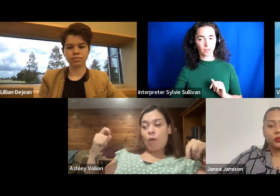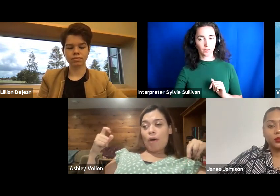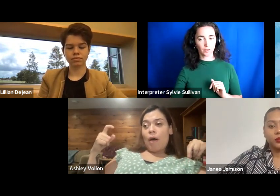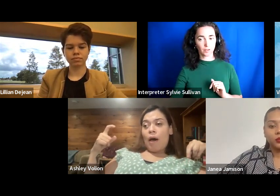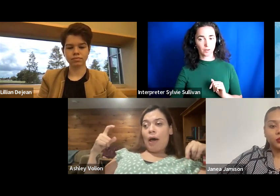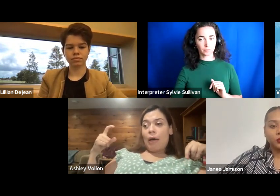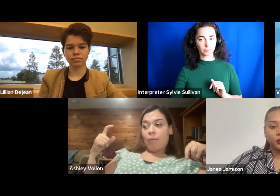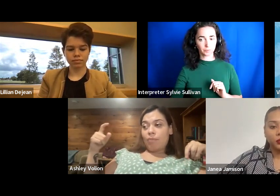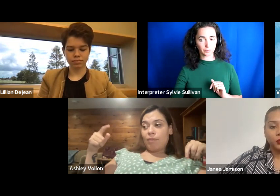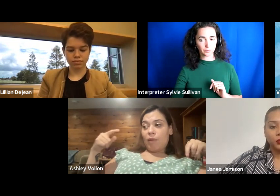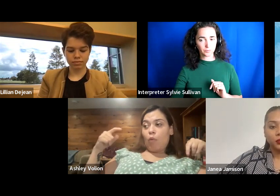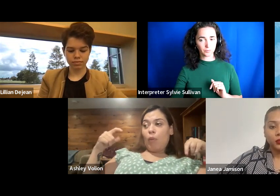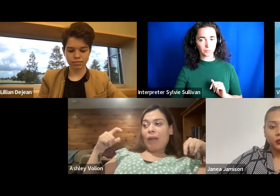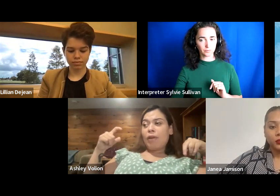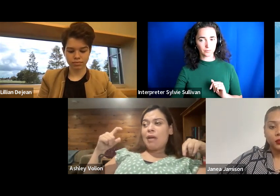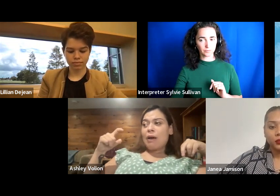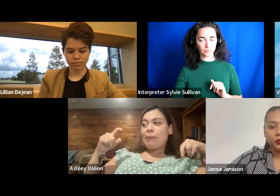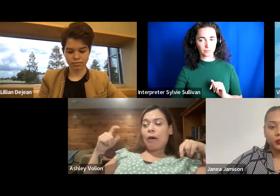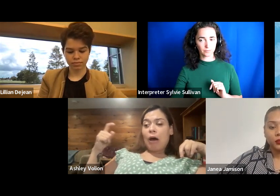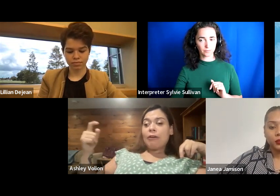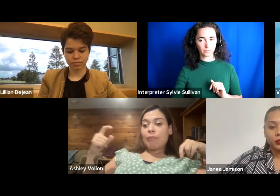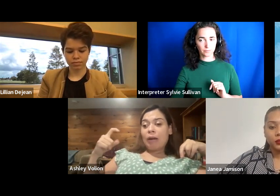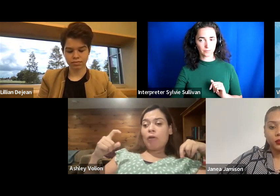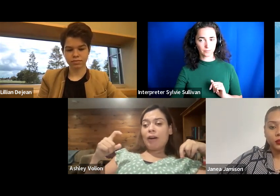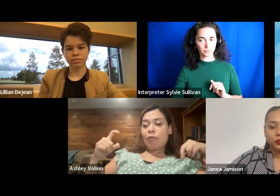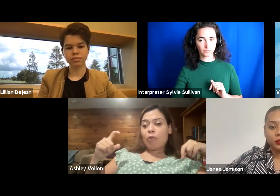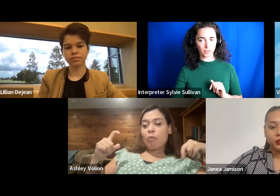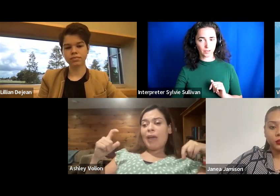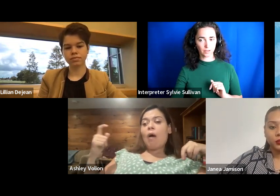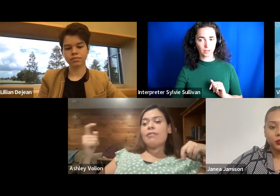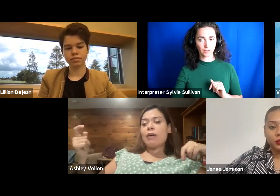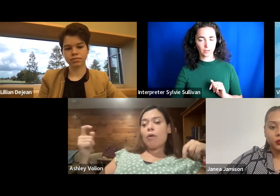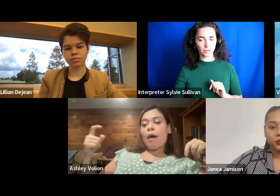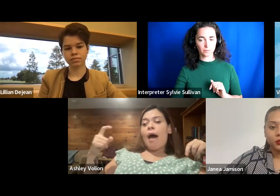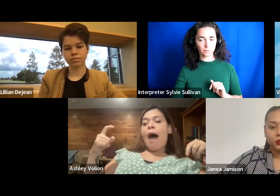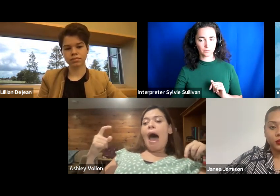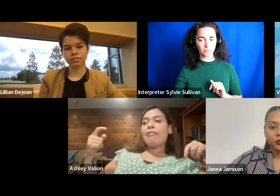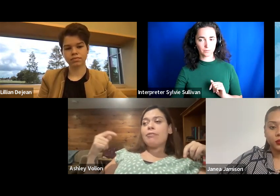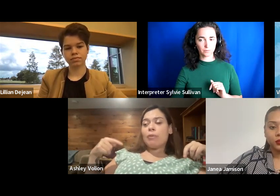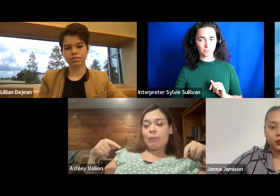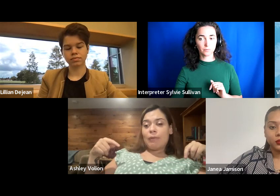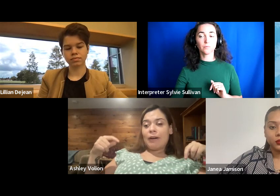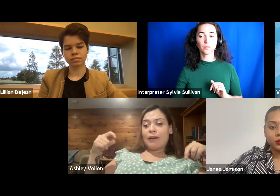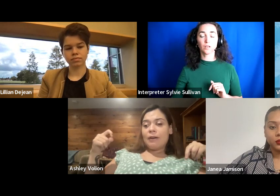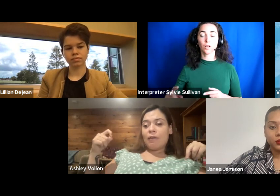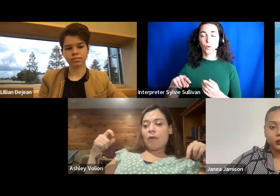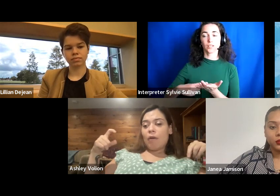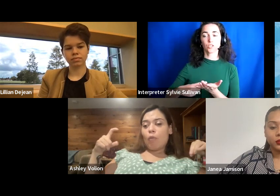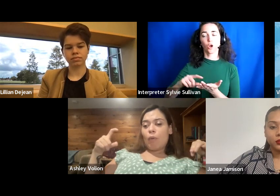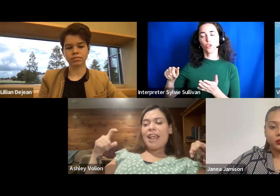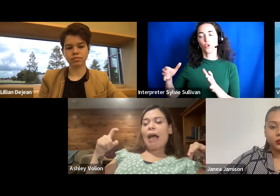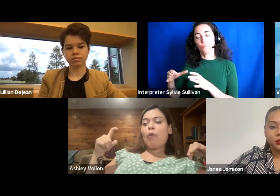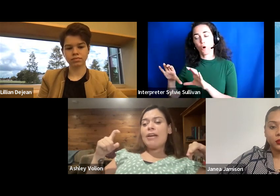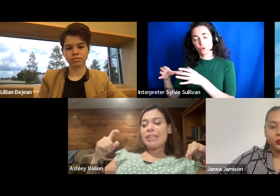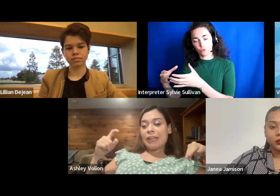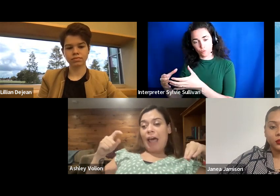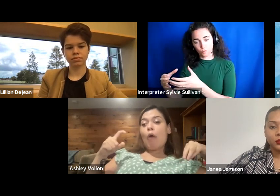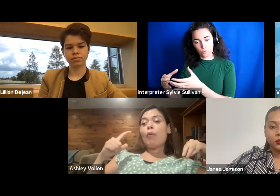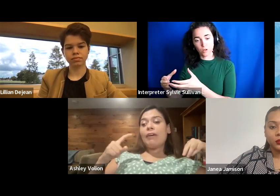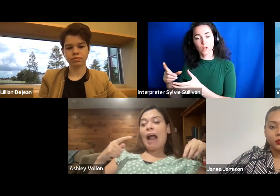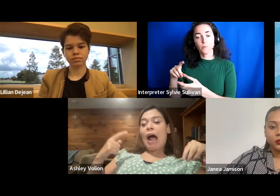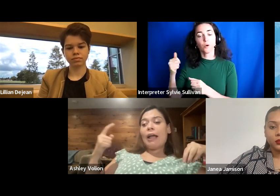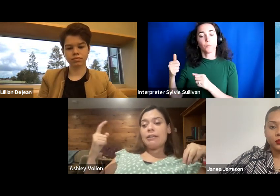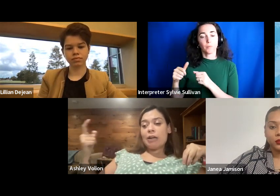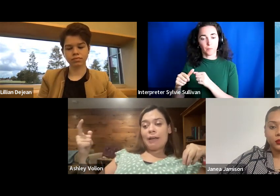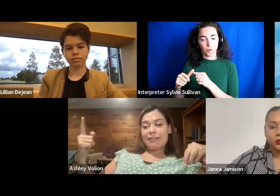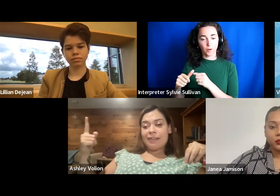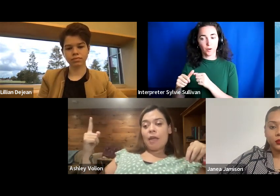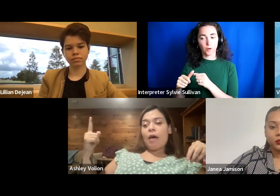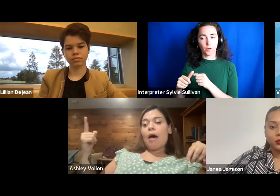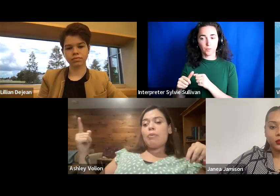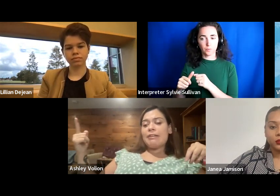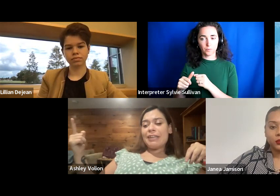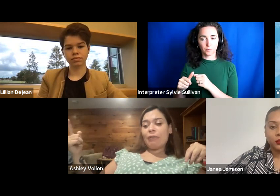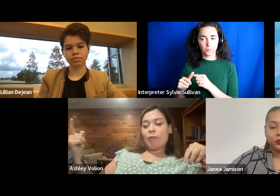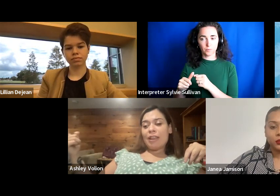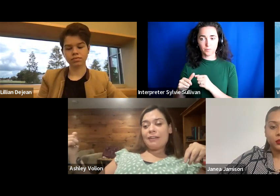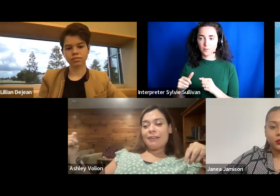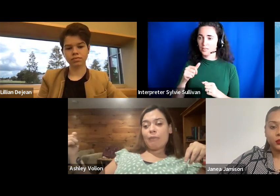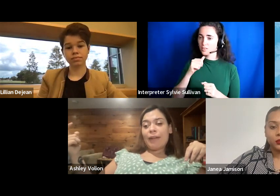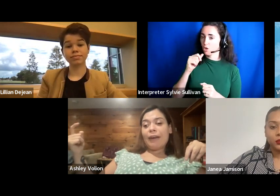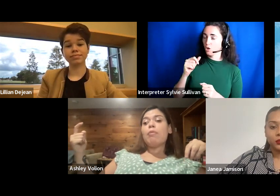So. when we talk about other minority groups, we also have to remember with that question that we're not just a person with a disability book.